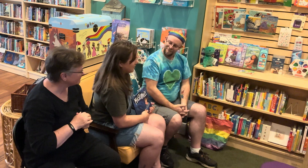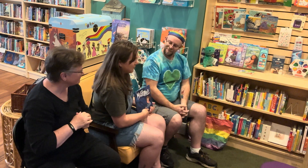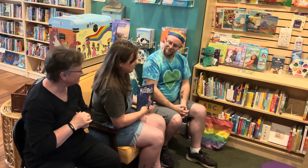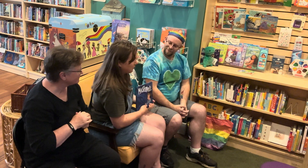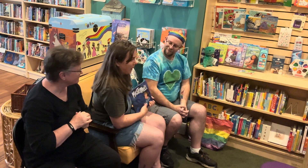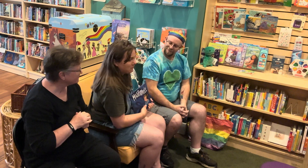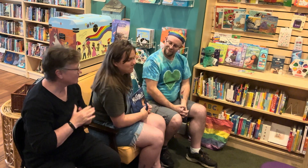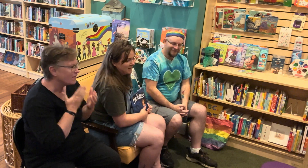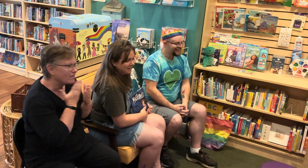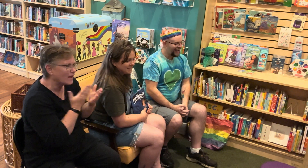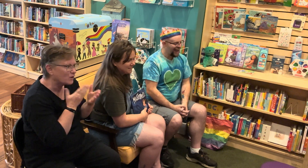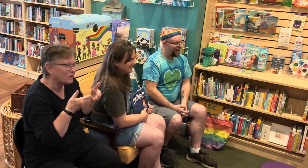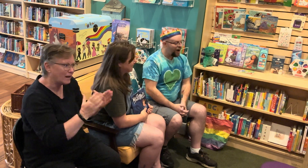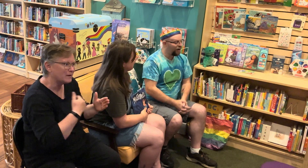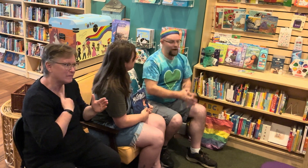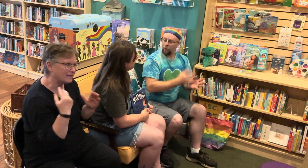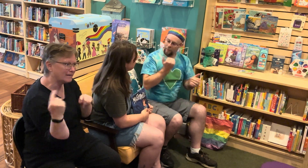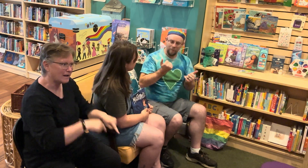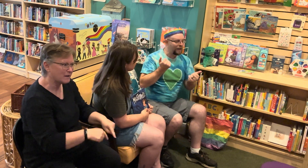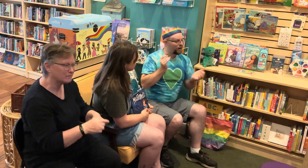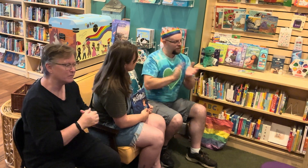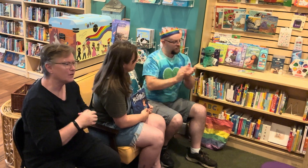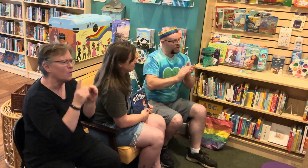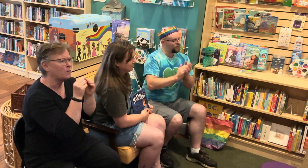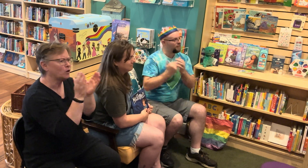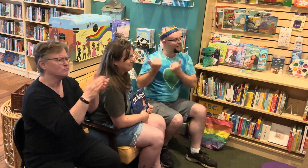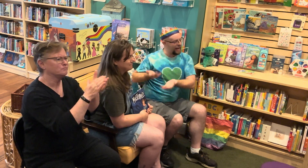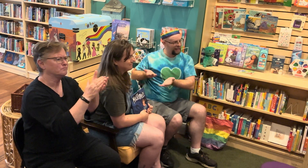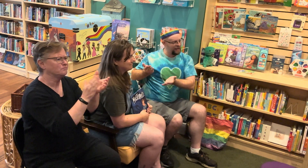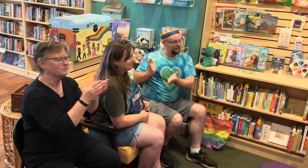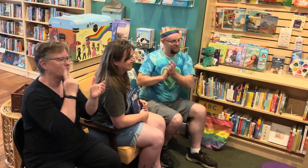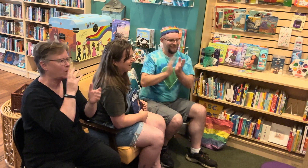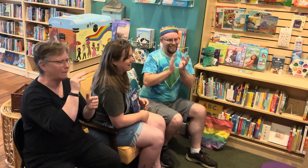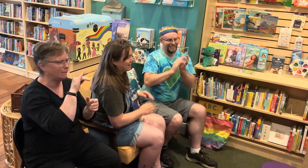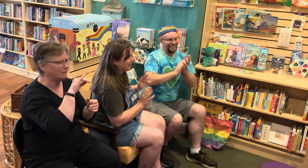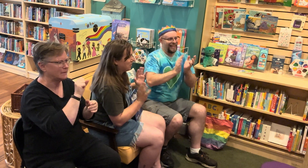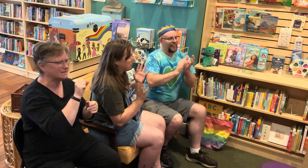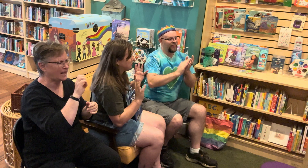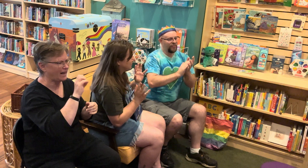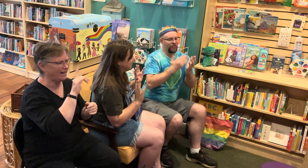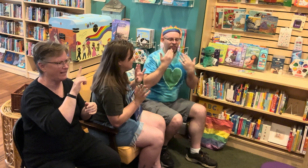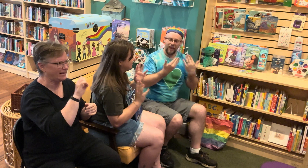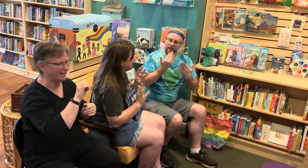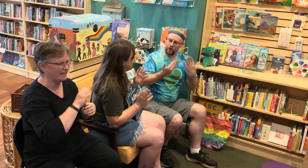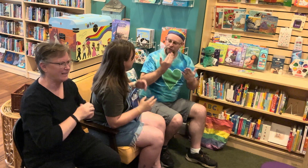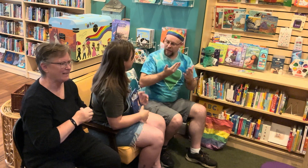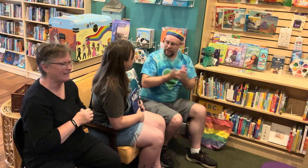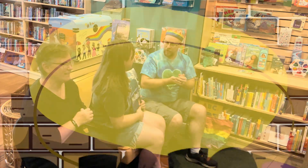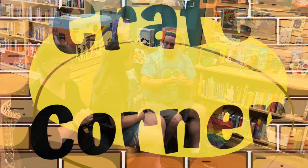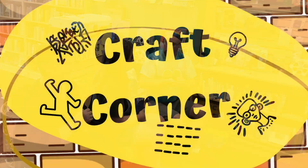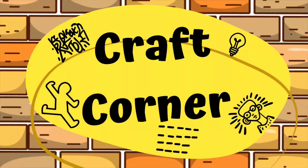Thank you for having me! AARON: All right. One more big round of applause for Miss Elle! Thank you, thank you!